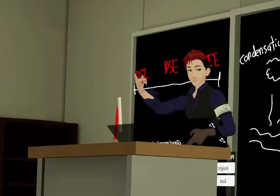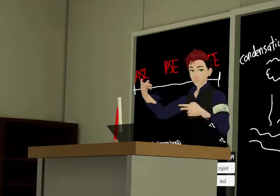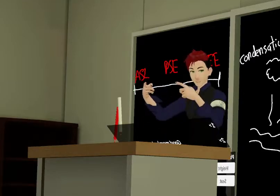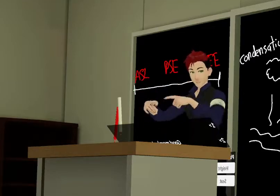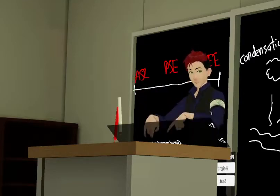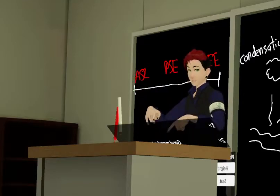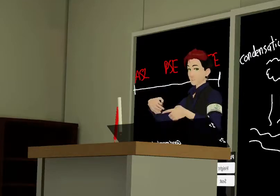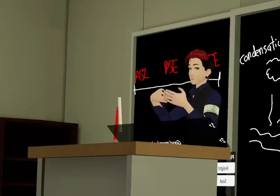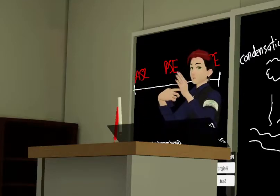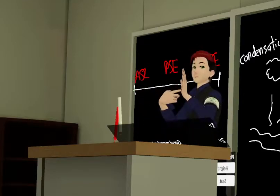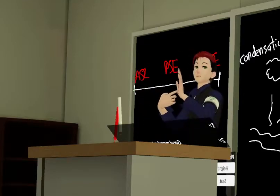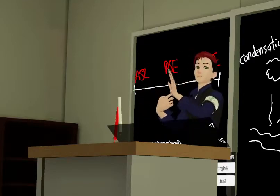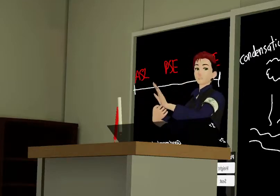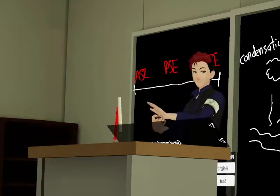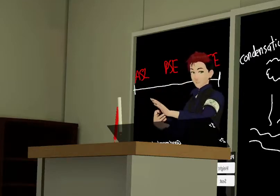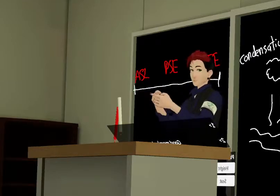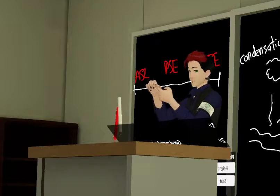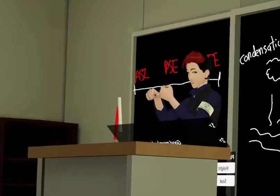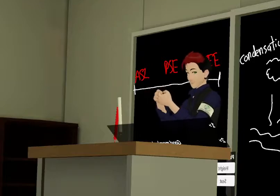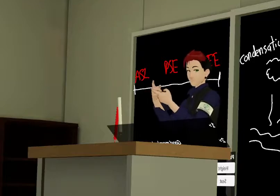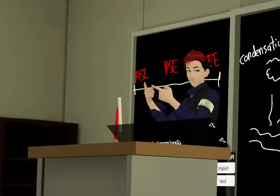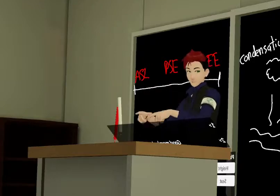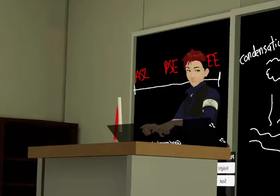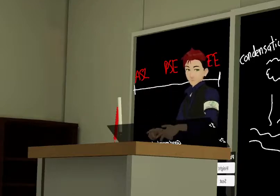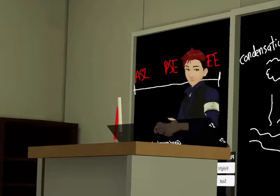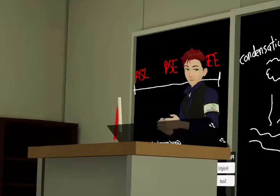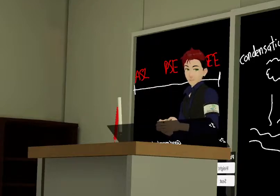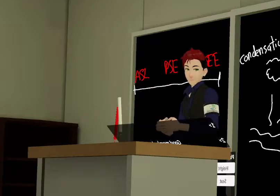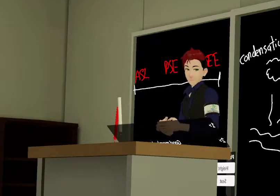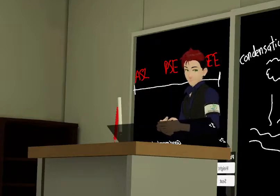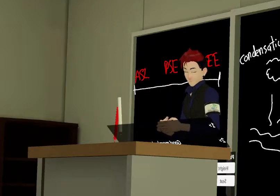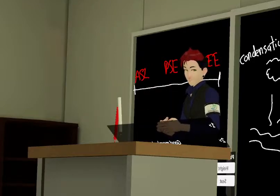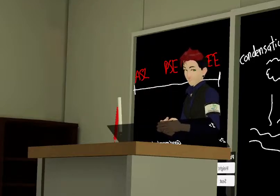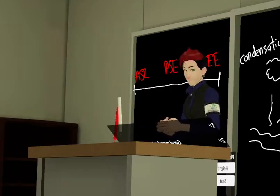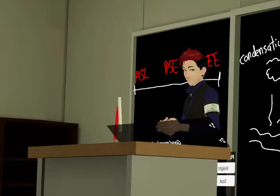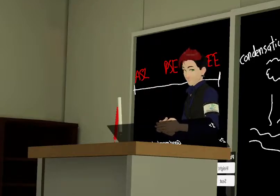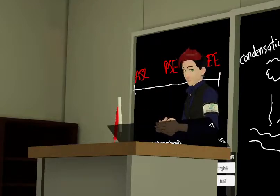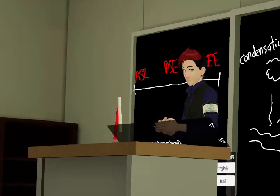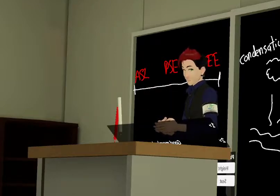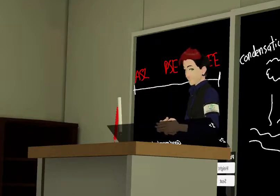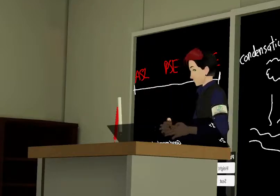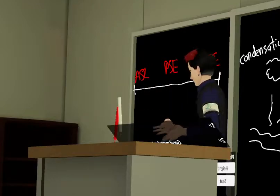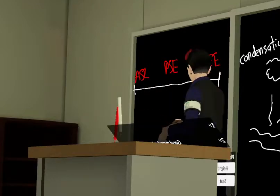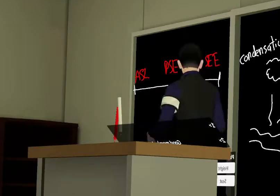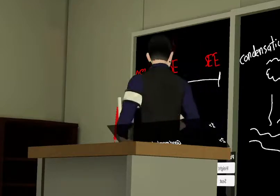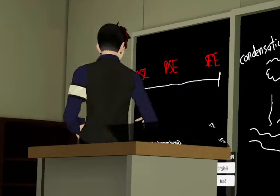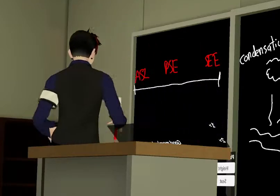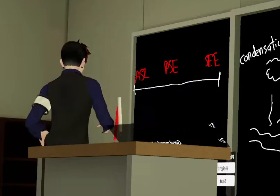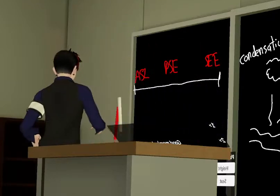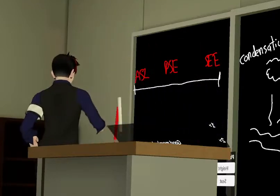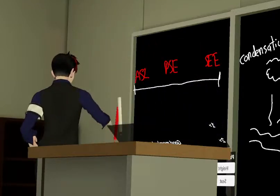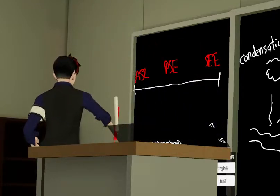telling you what happened I'm going to show you exactly what happened alright